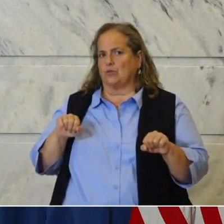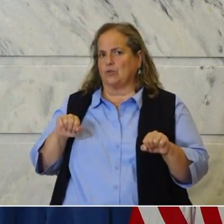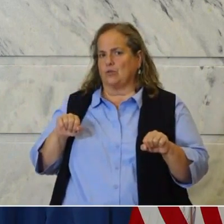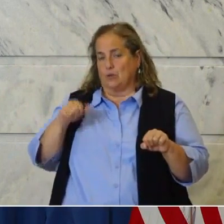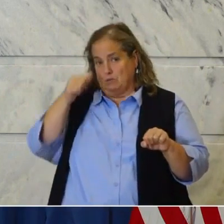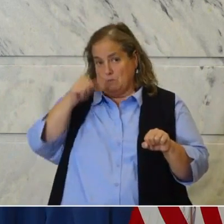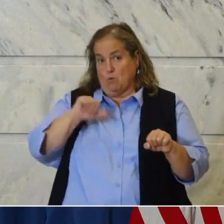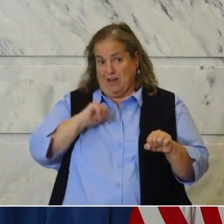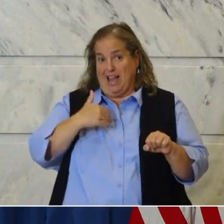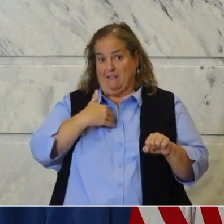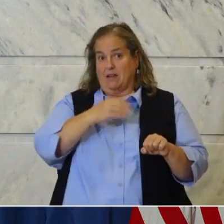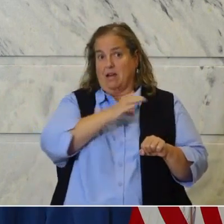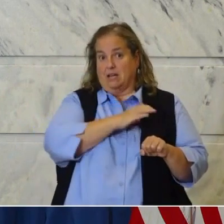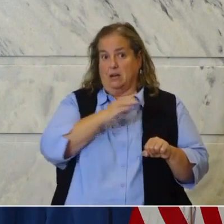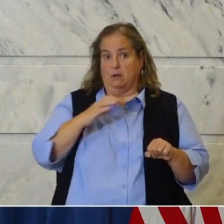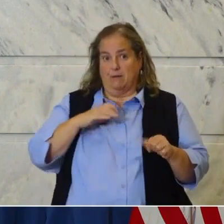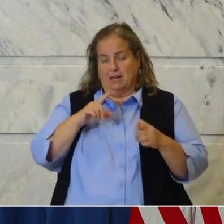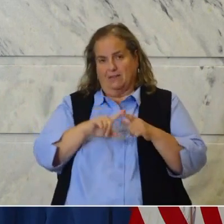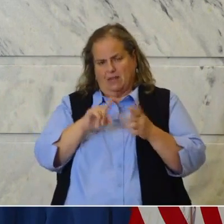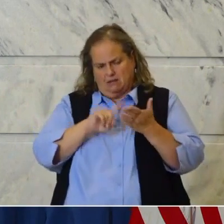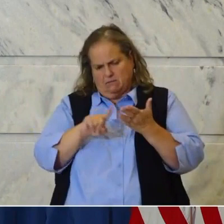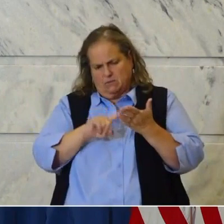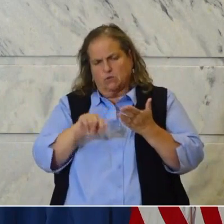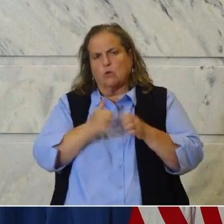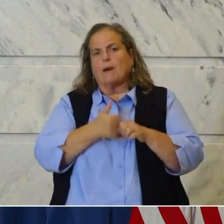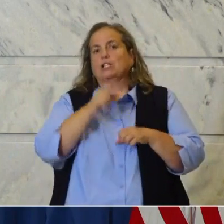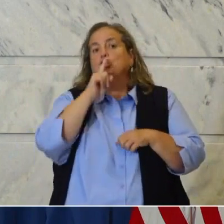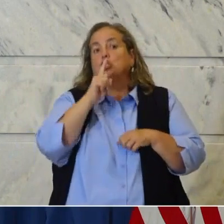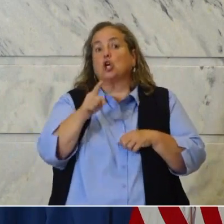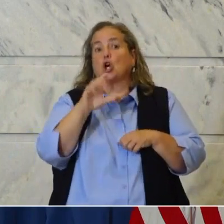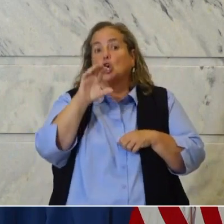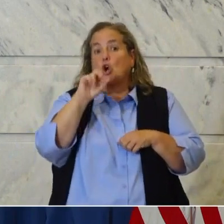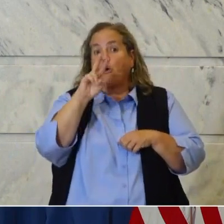looks through that ensures that cove it is a contributing factor that if you're